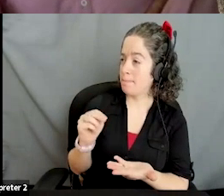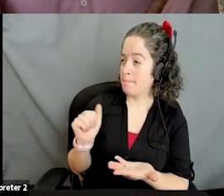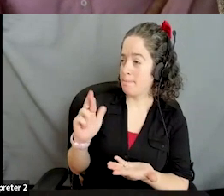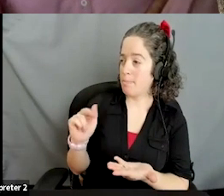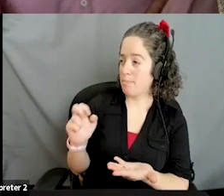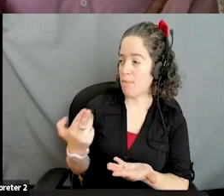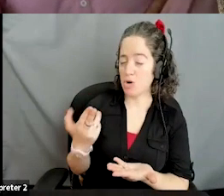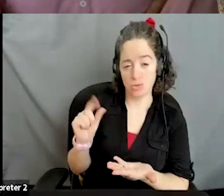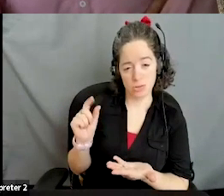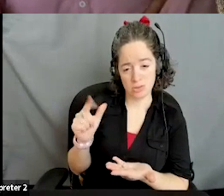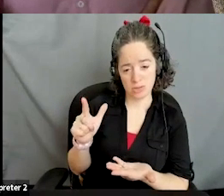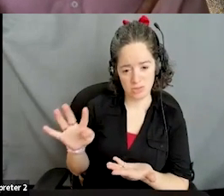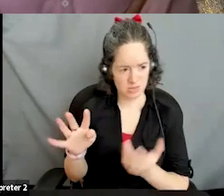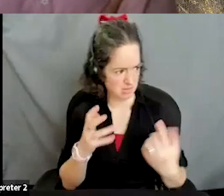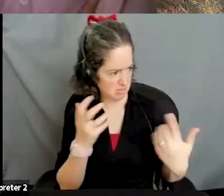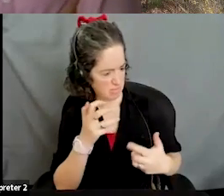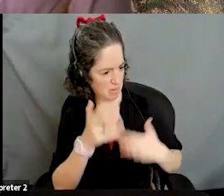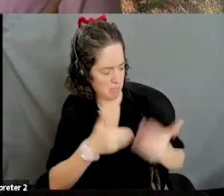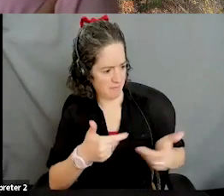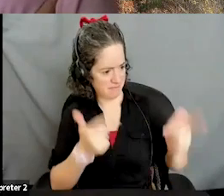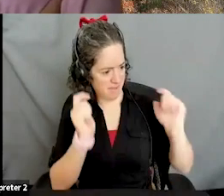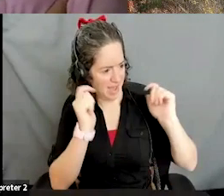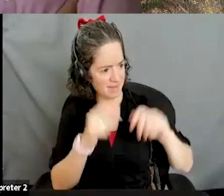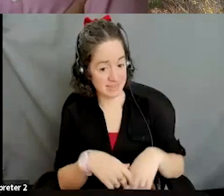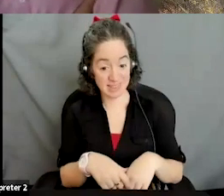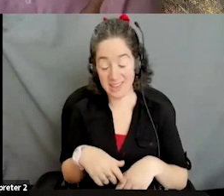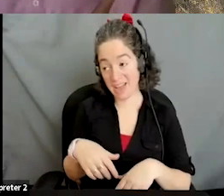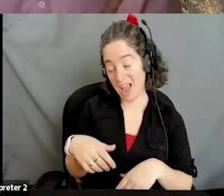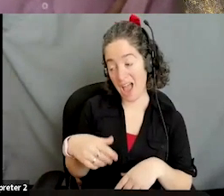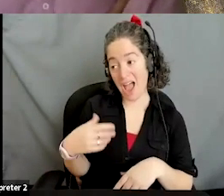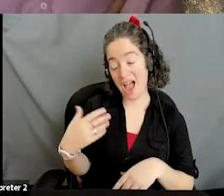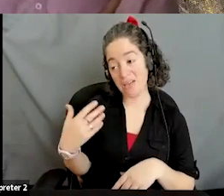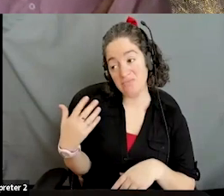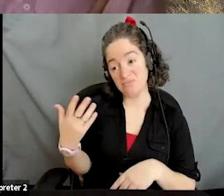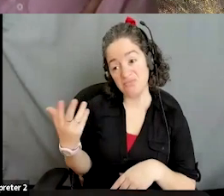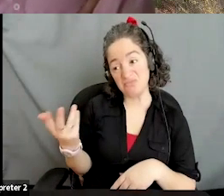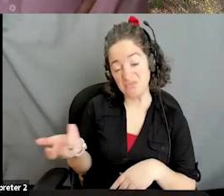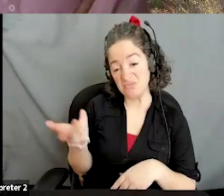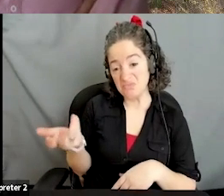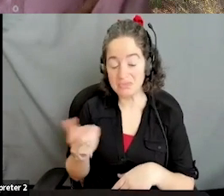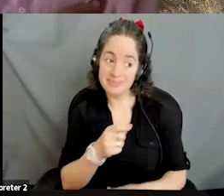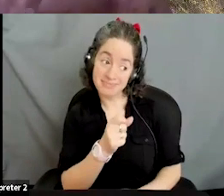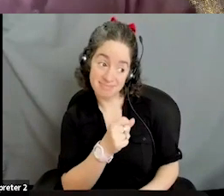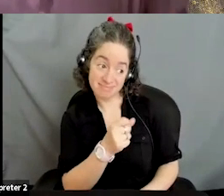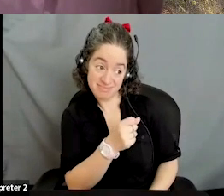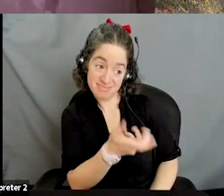That's fast progress. Pretty fast. Yes.